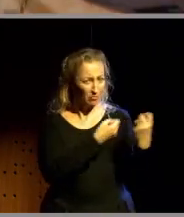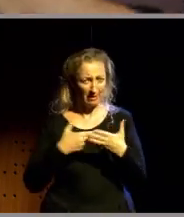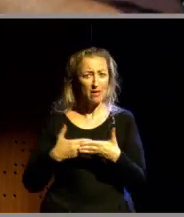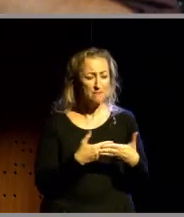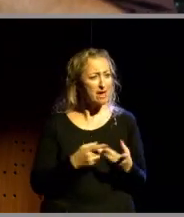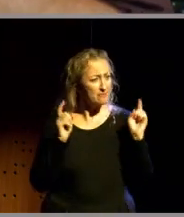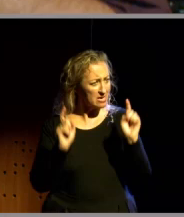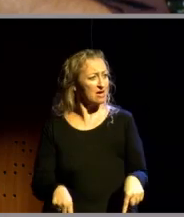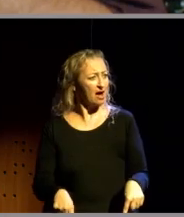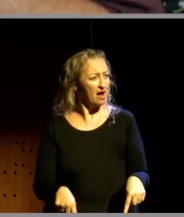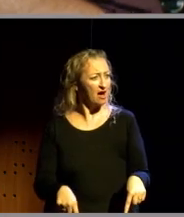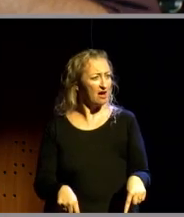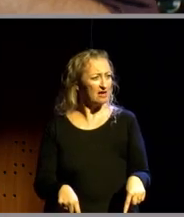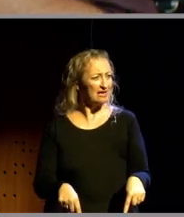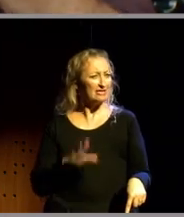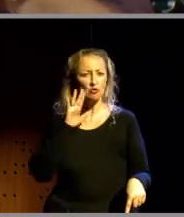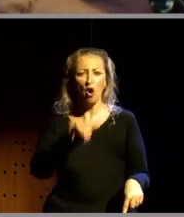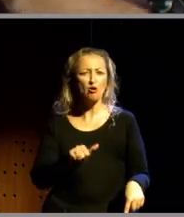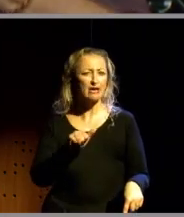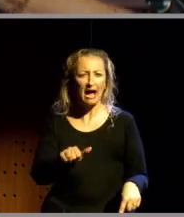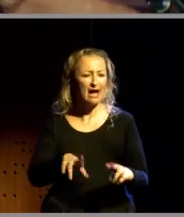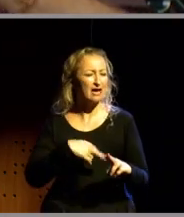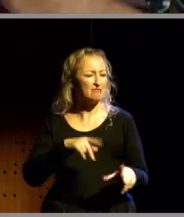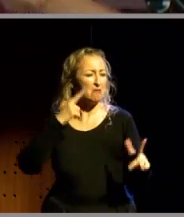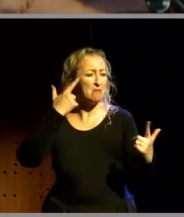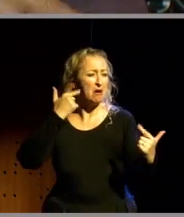Let it sound its love for us 'cause it says something